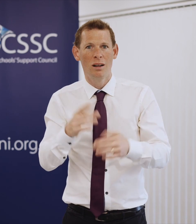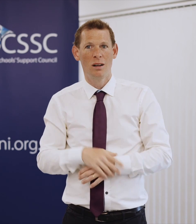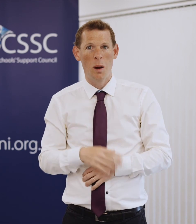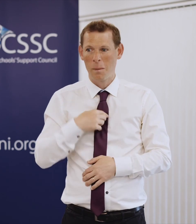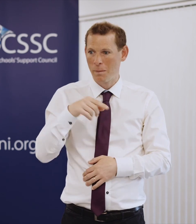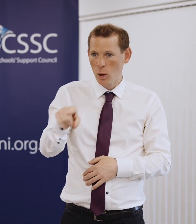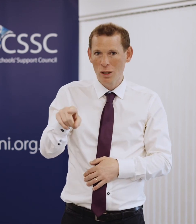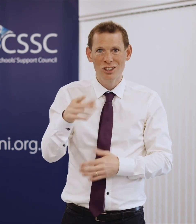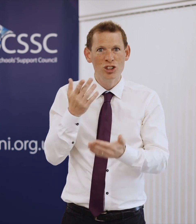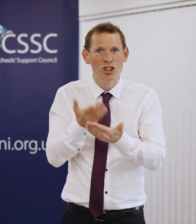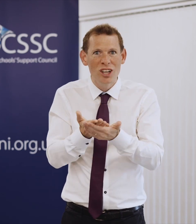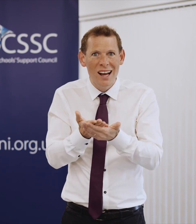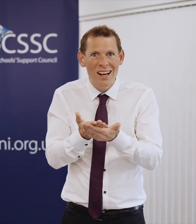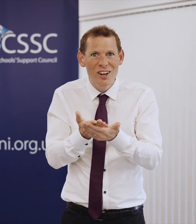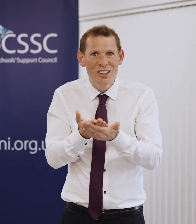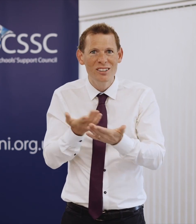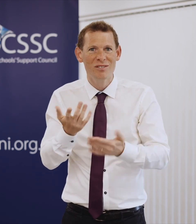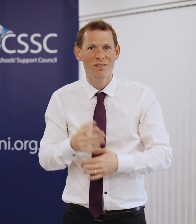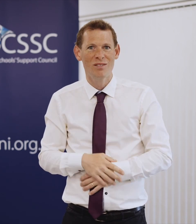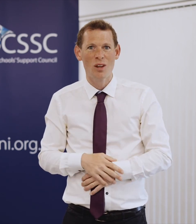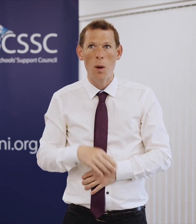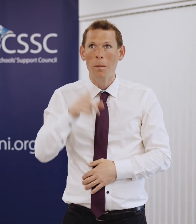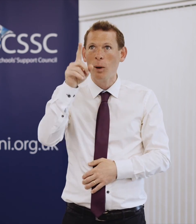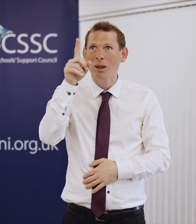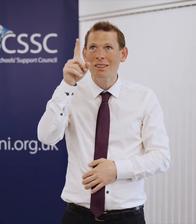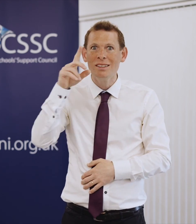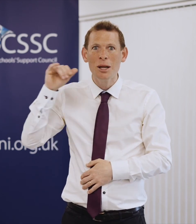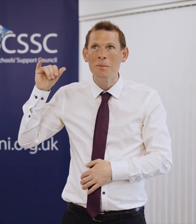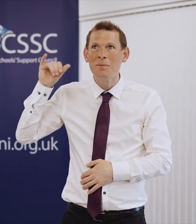and reference who you're talking about. So if you're pointing to an object like a chair or